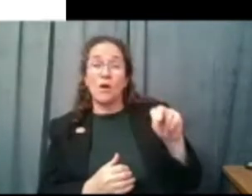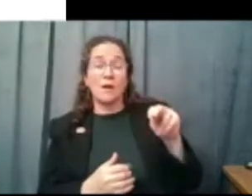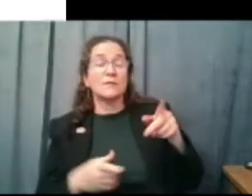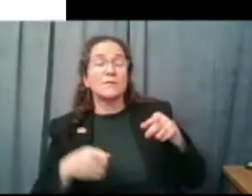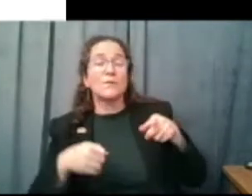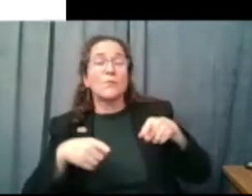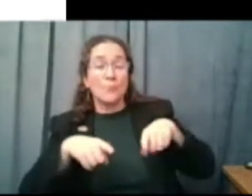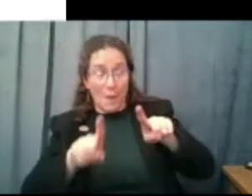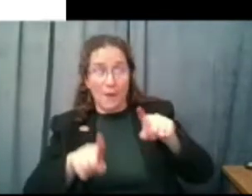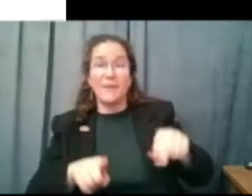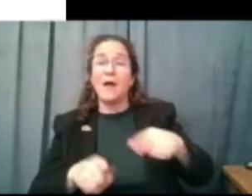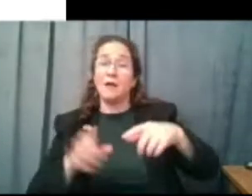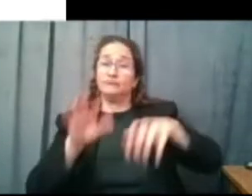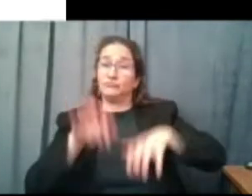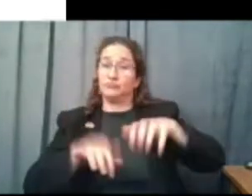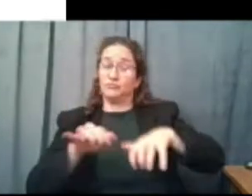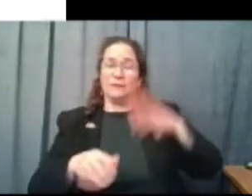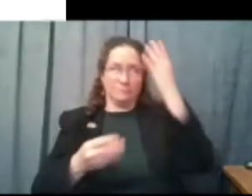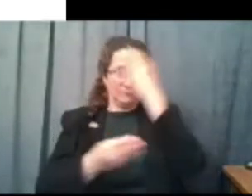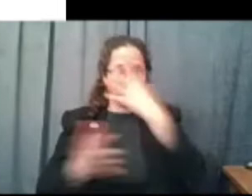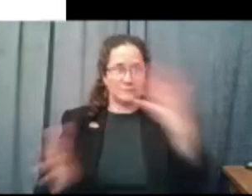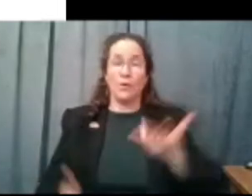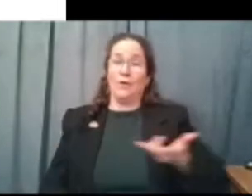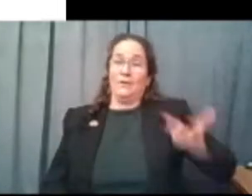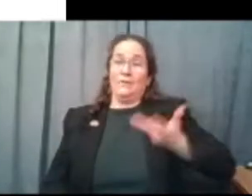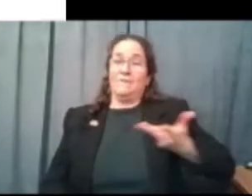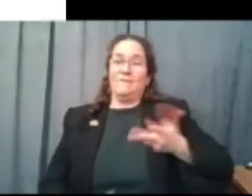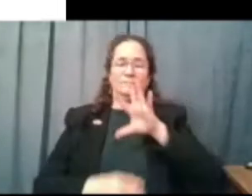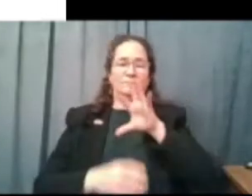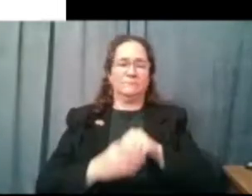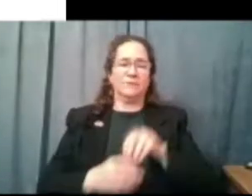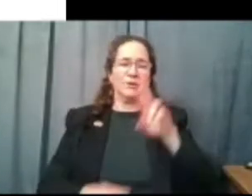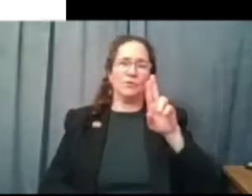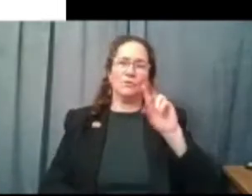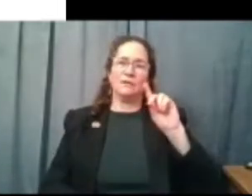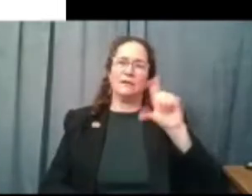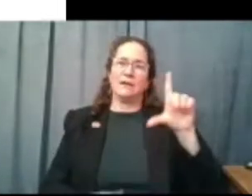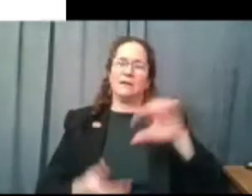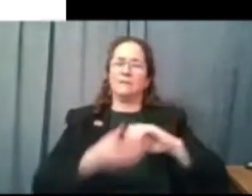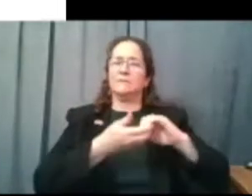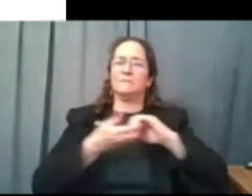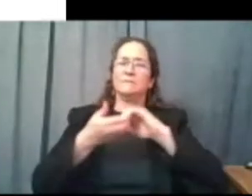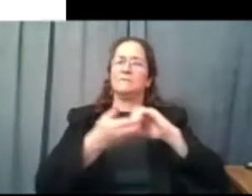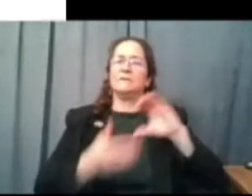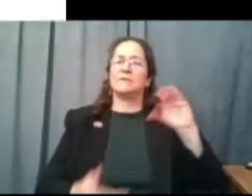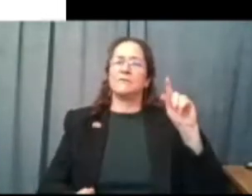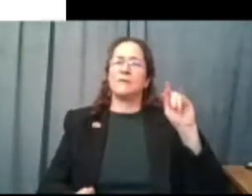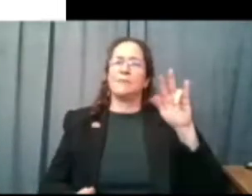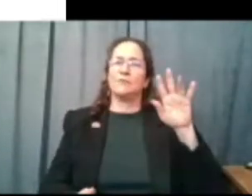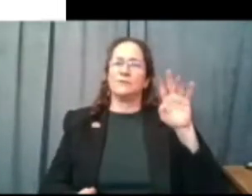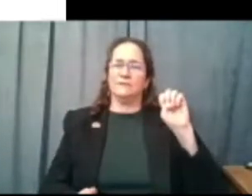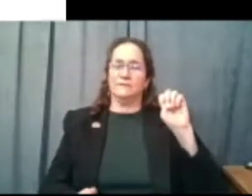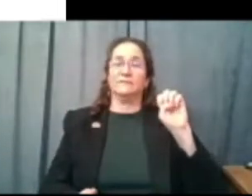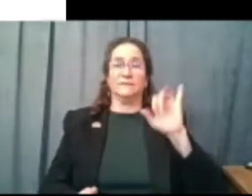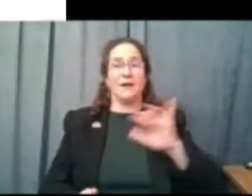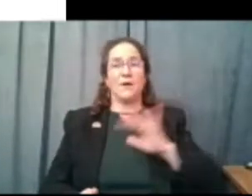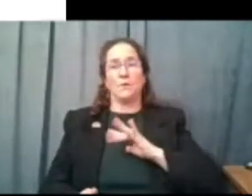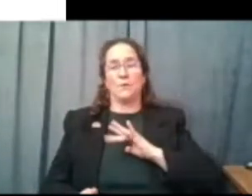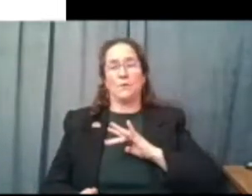Collaborative, and that's another great piece that we're all a part of, and we're glad that we can be here together.